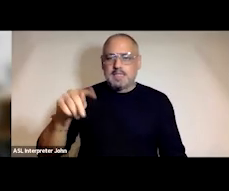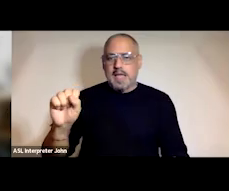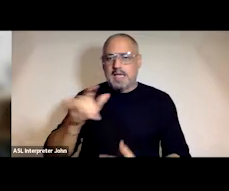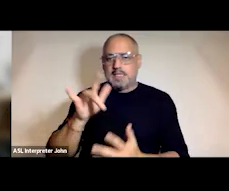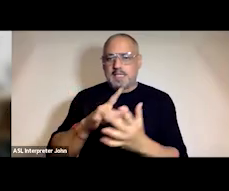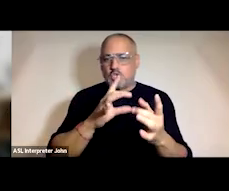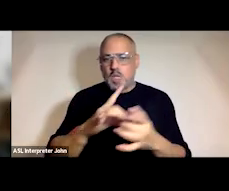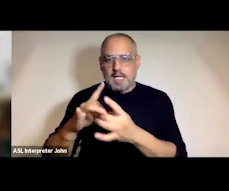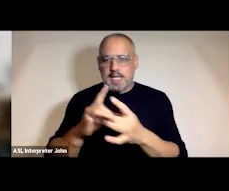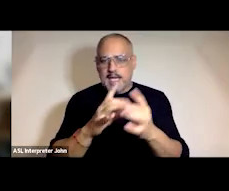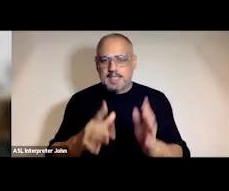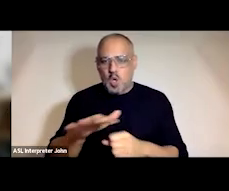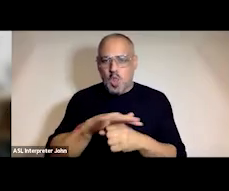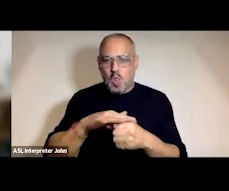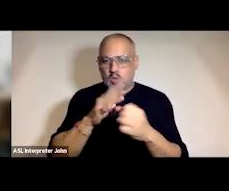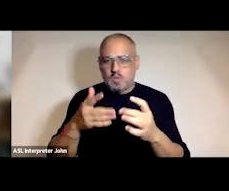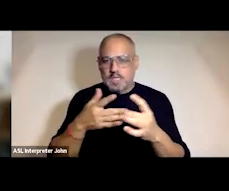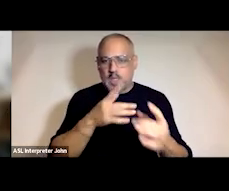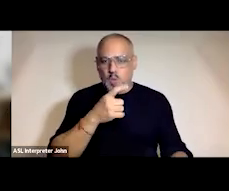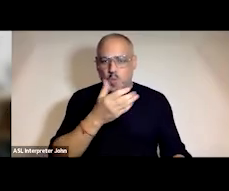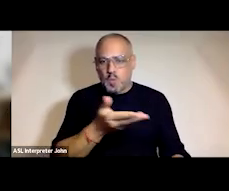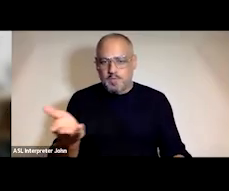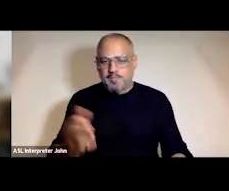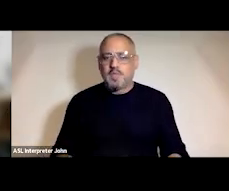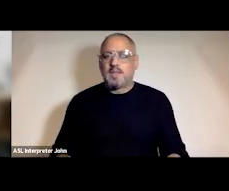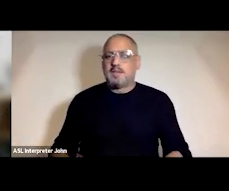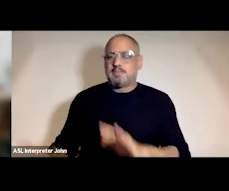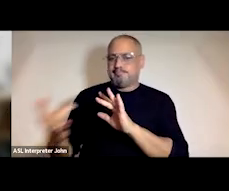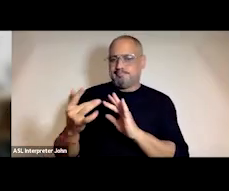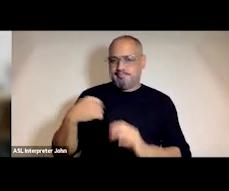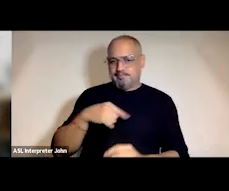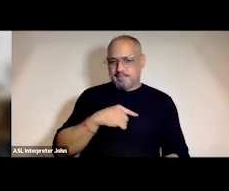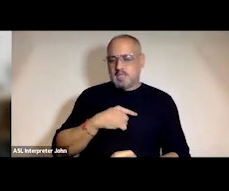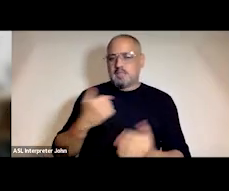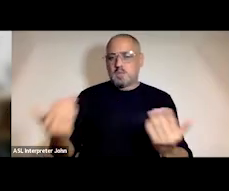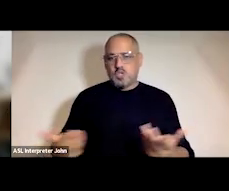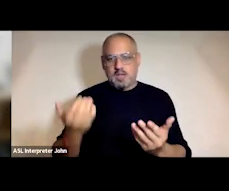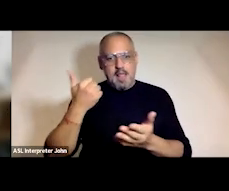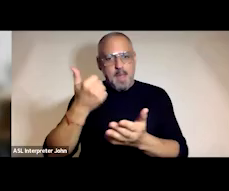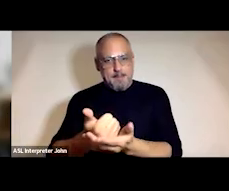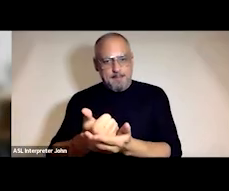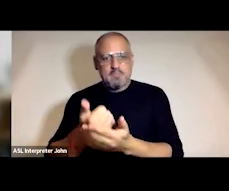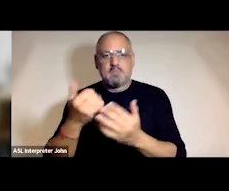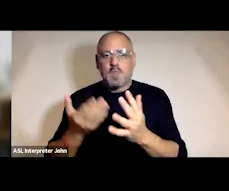or who your local leads are. Reach out to us. We are here to help you through the process